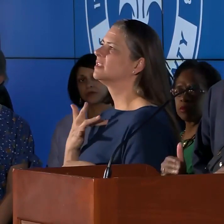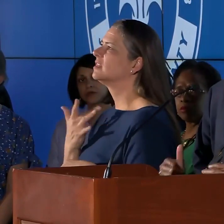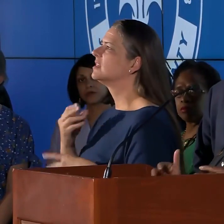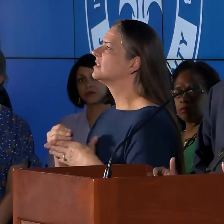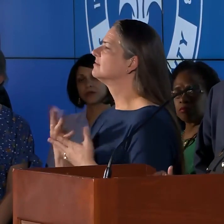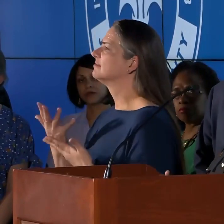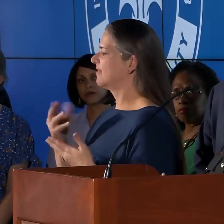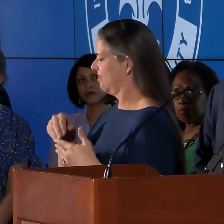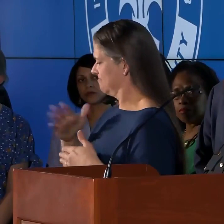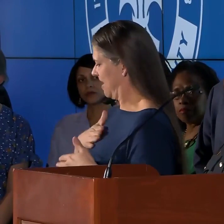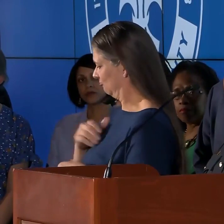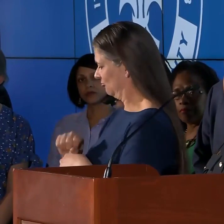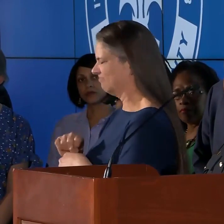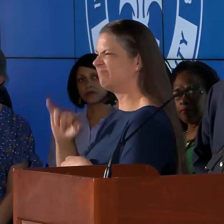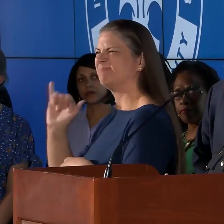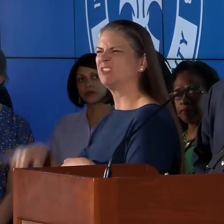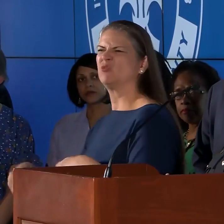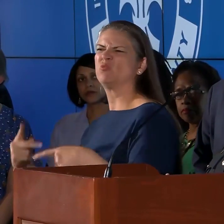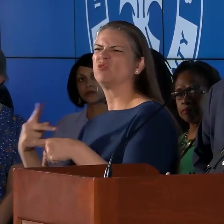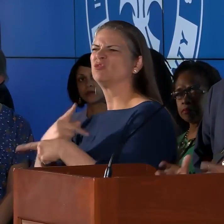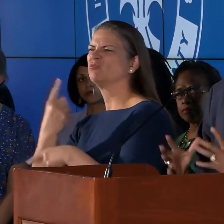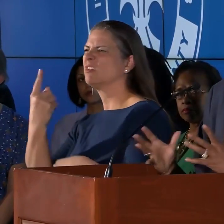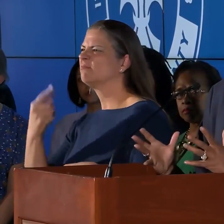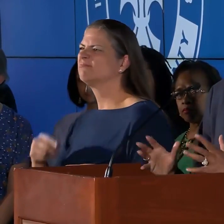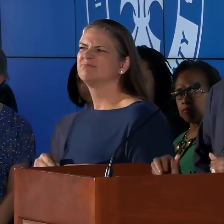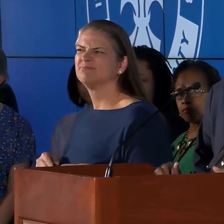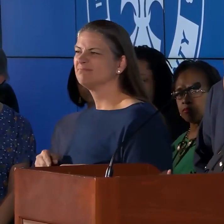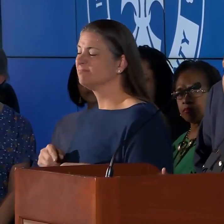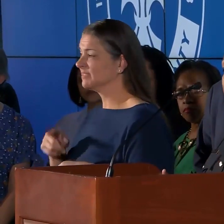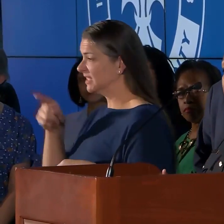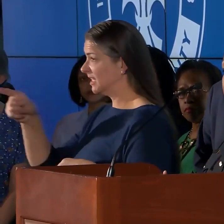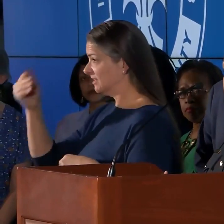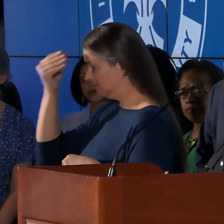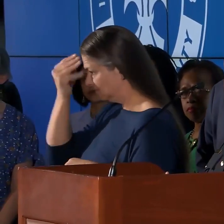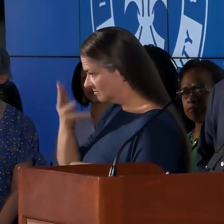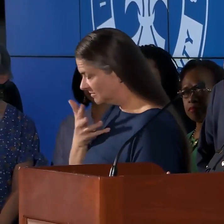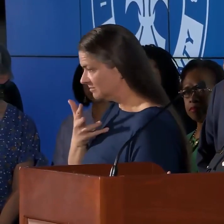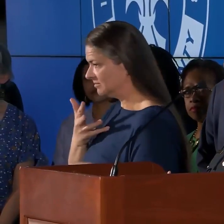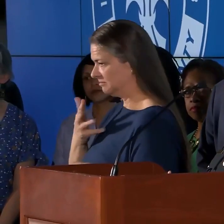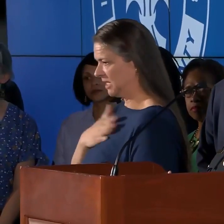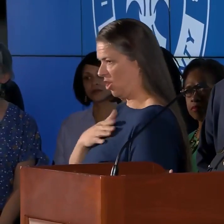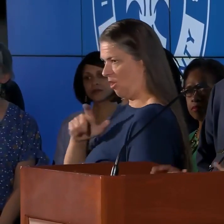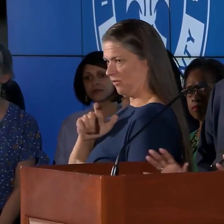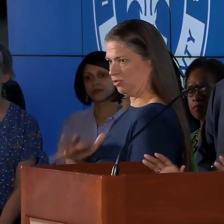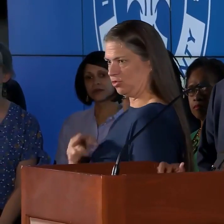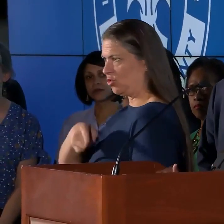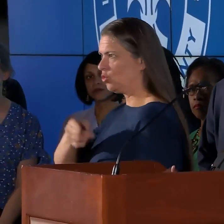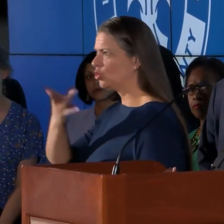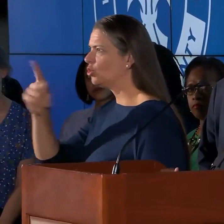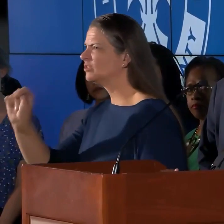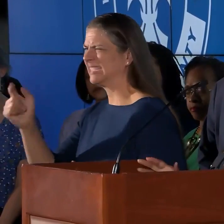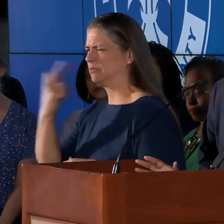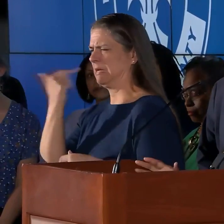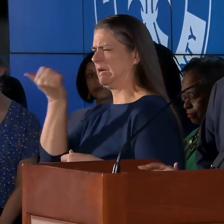in this position to hear that any of your officers have been injured in any kind of way, but critically injured.